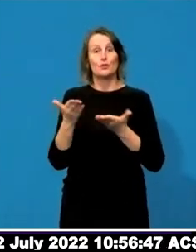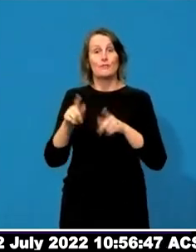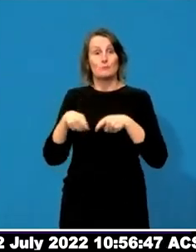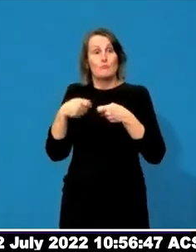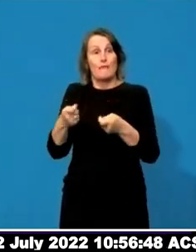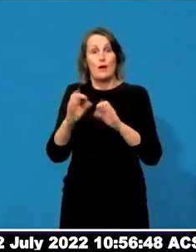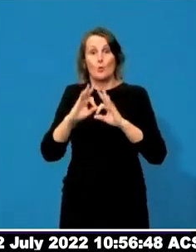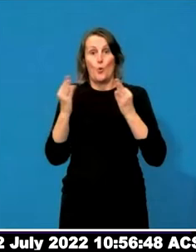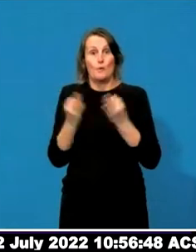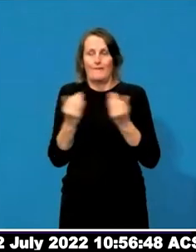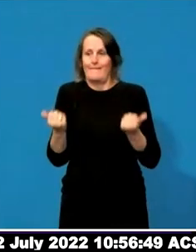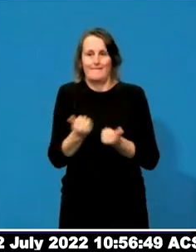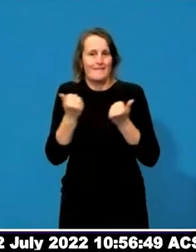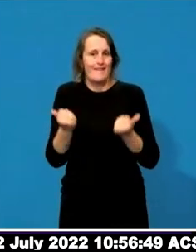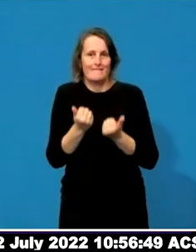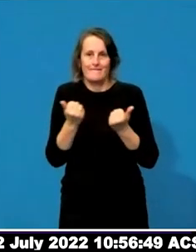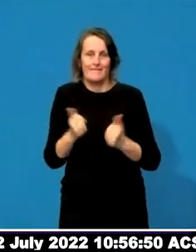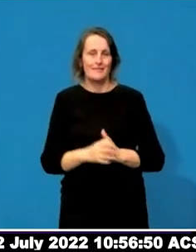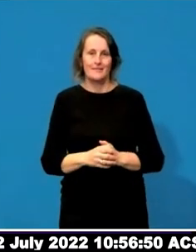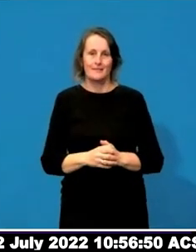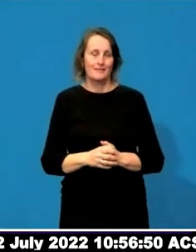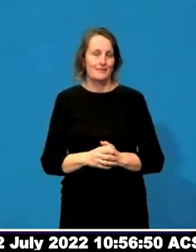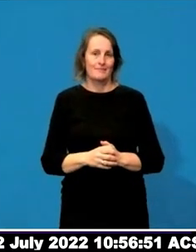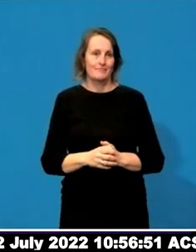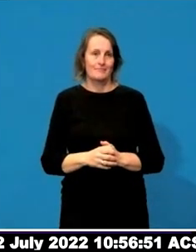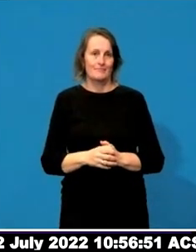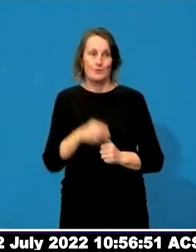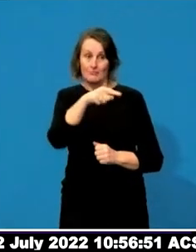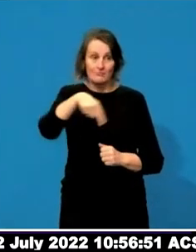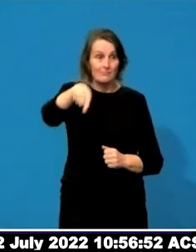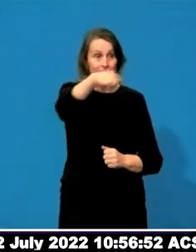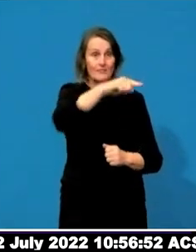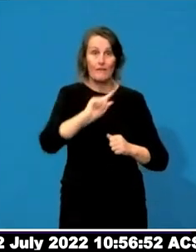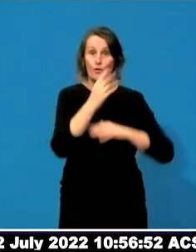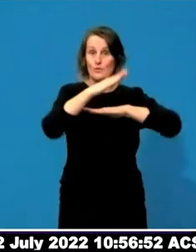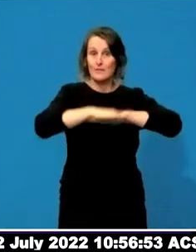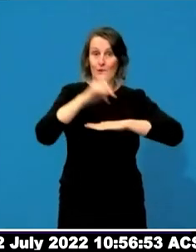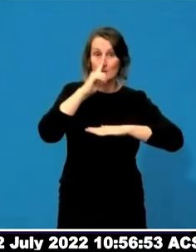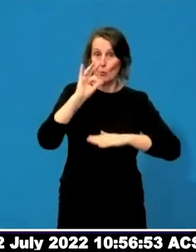to be able to respond to the needs of First Nations people in remote communities.